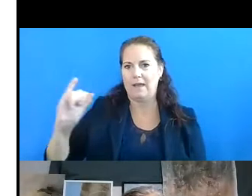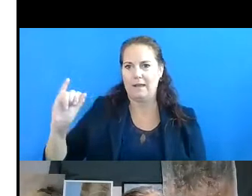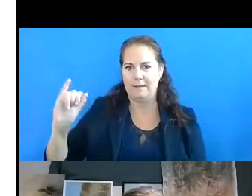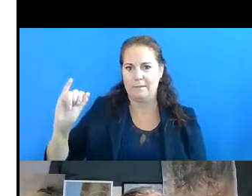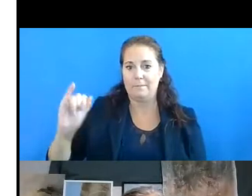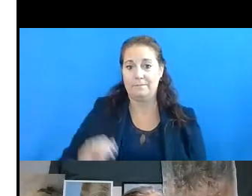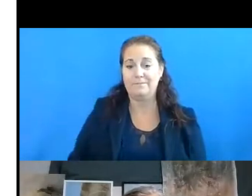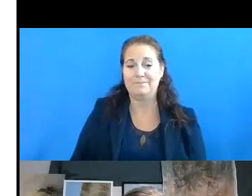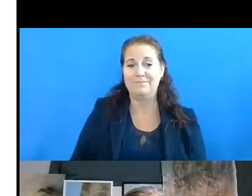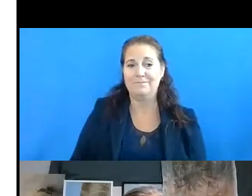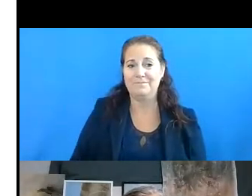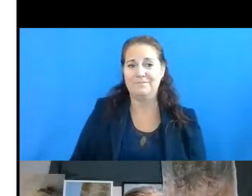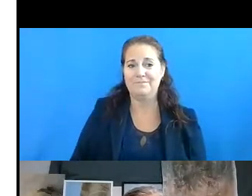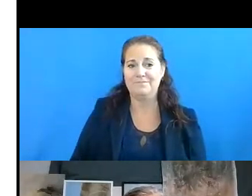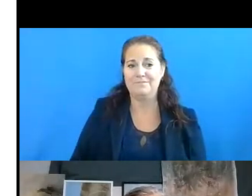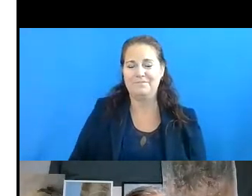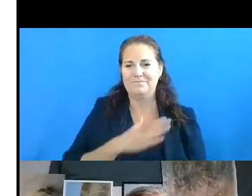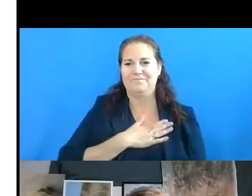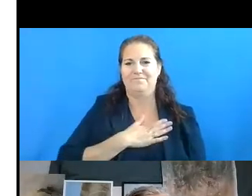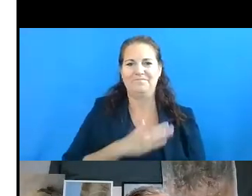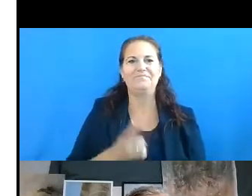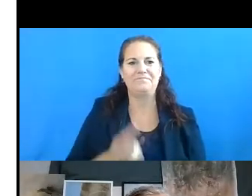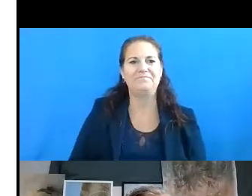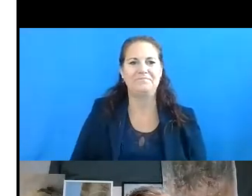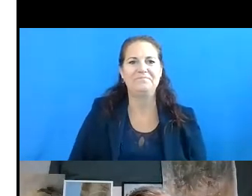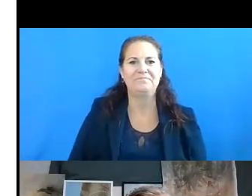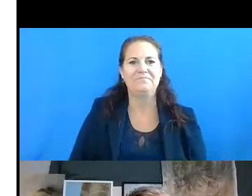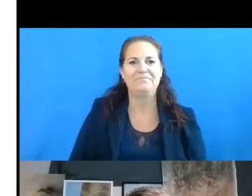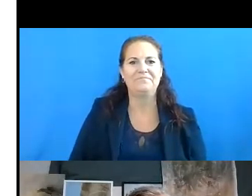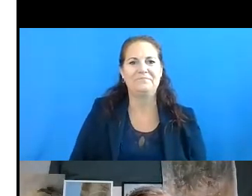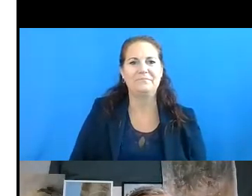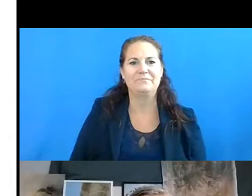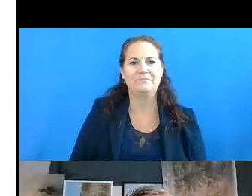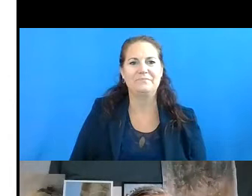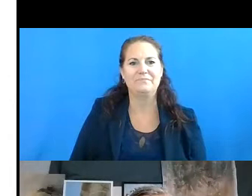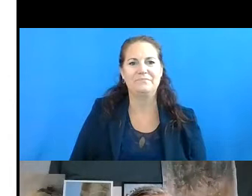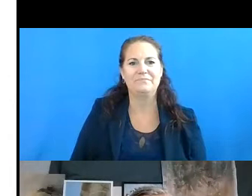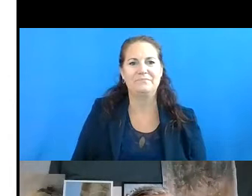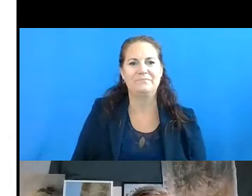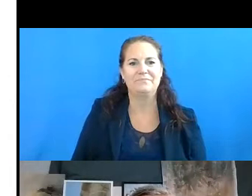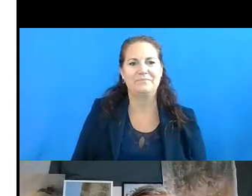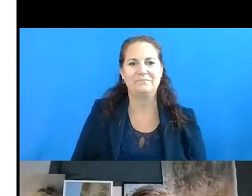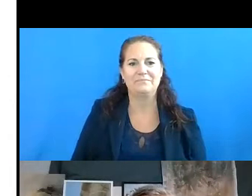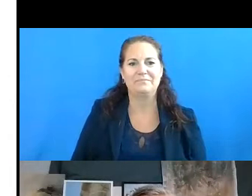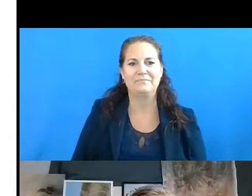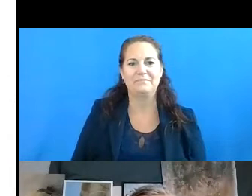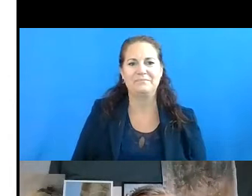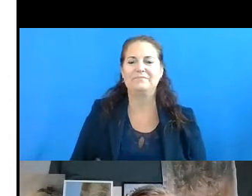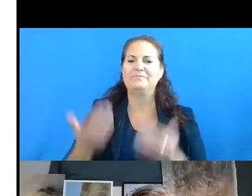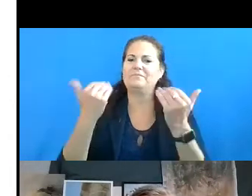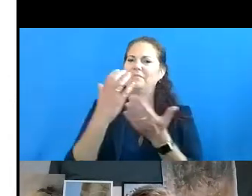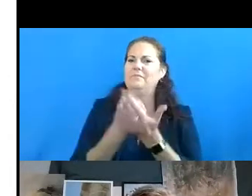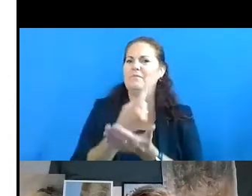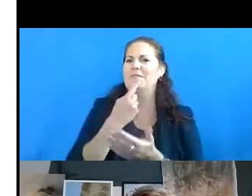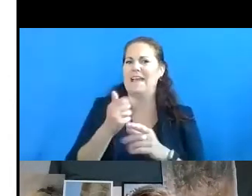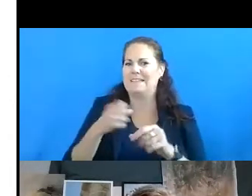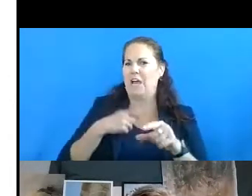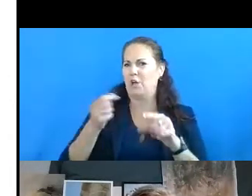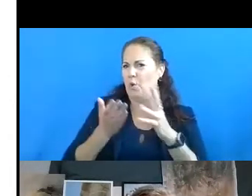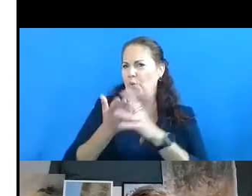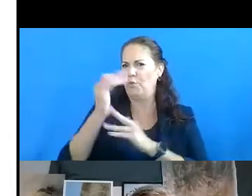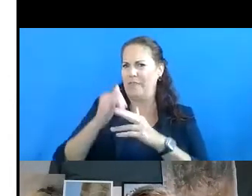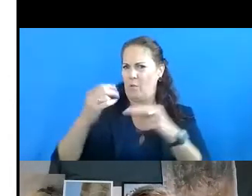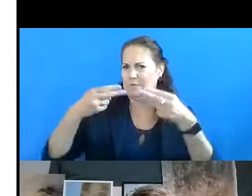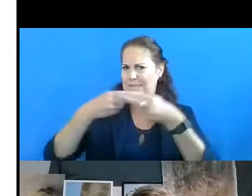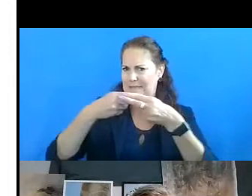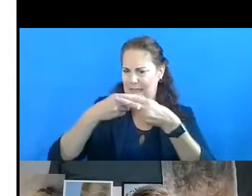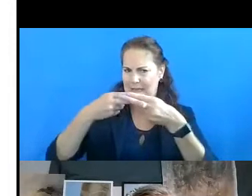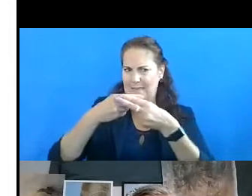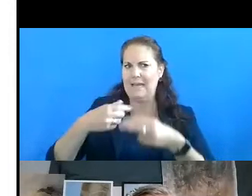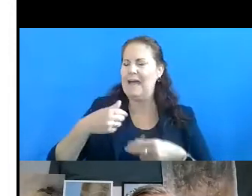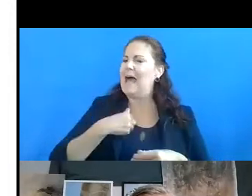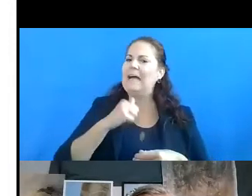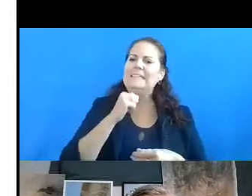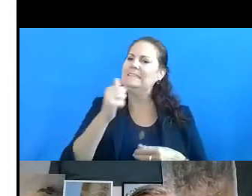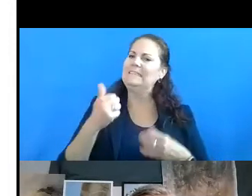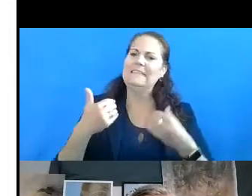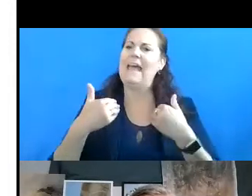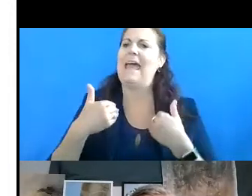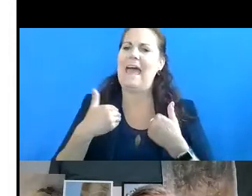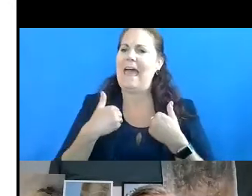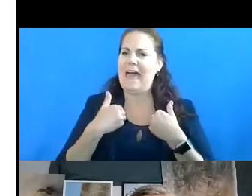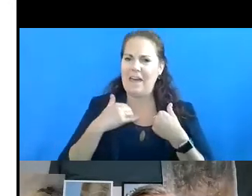I want to say as I go through these slides, that I didn't have this when I was growing